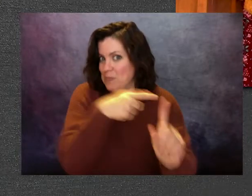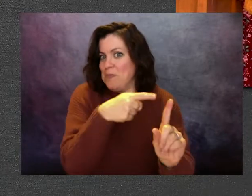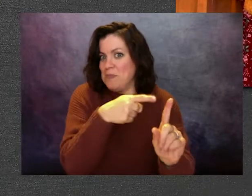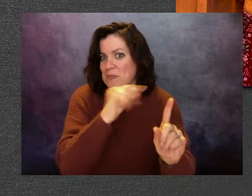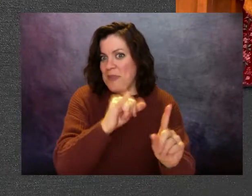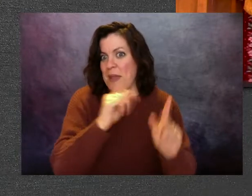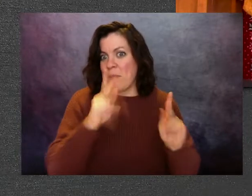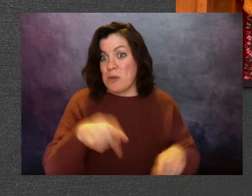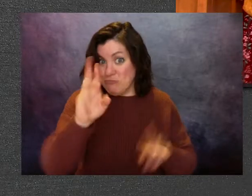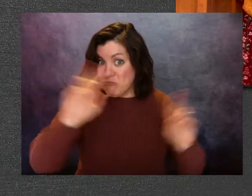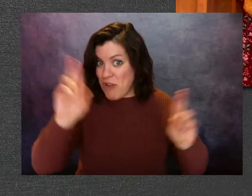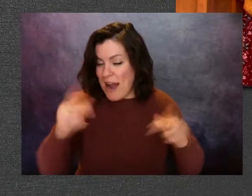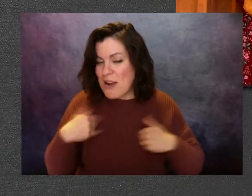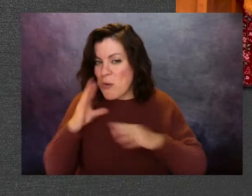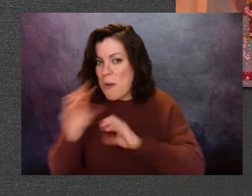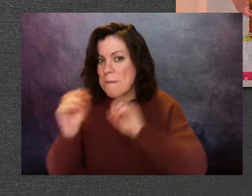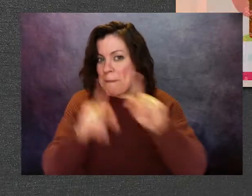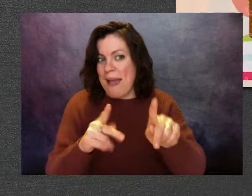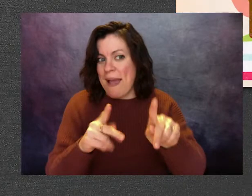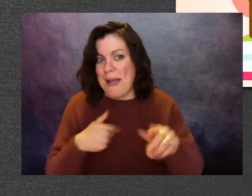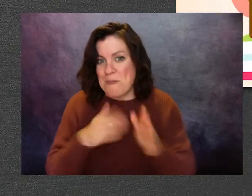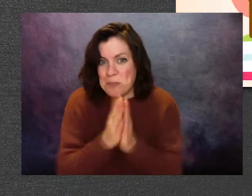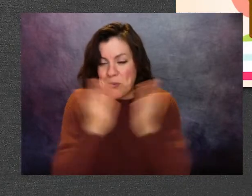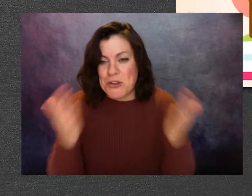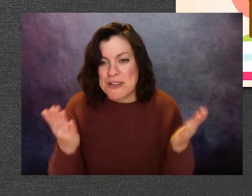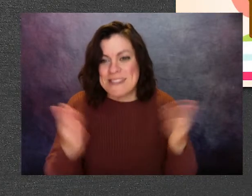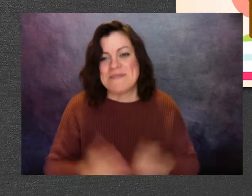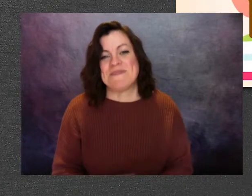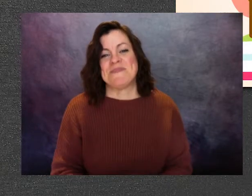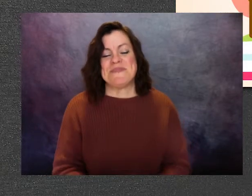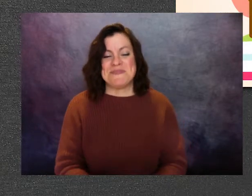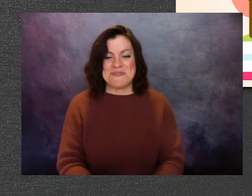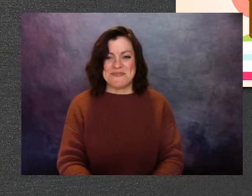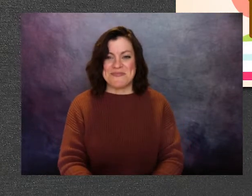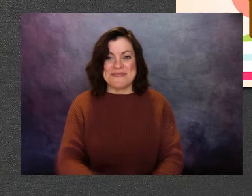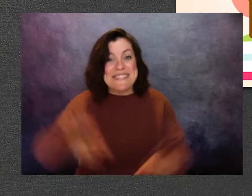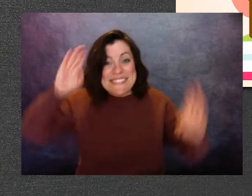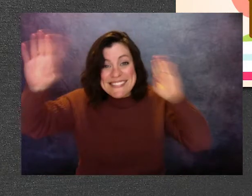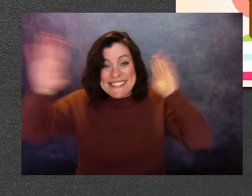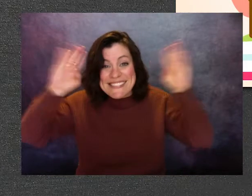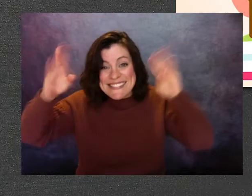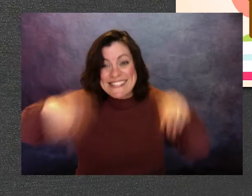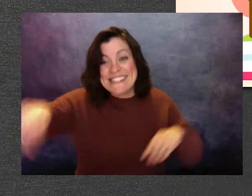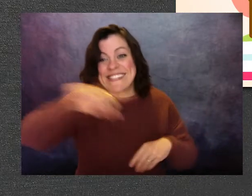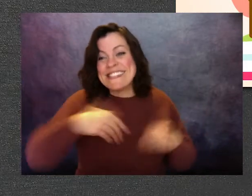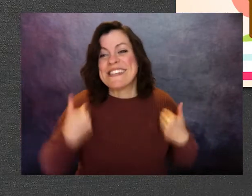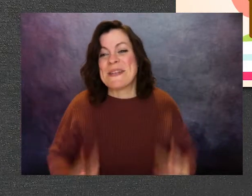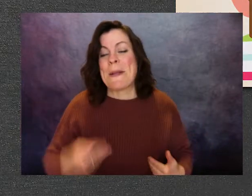Okay. You stay right there. Hi everybody. It's Ms. Chelsea and I am